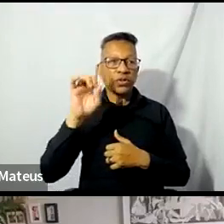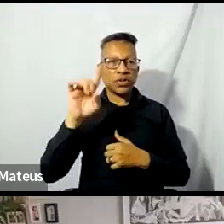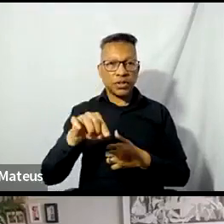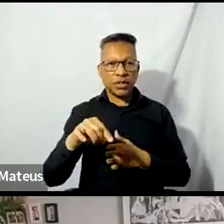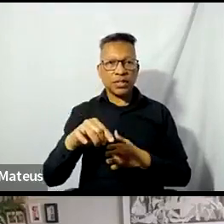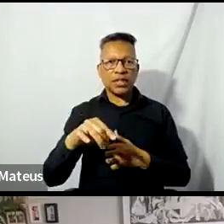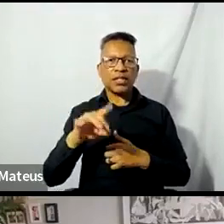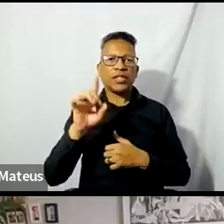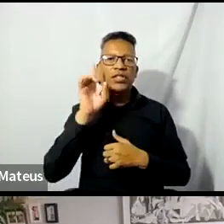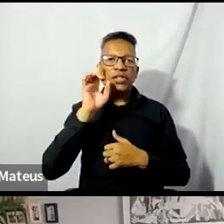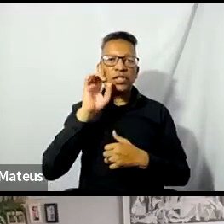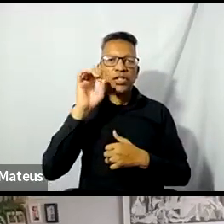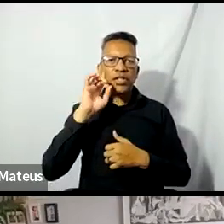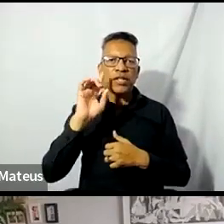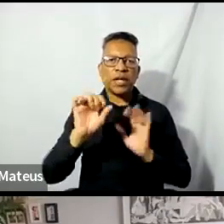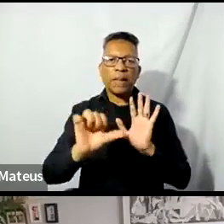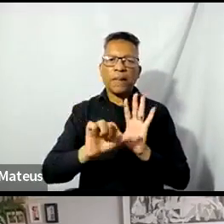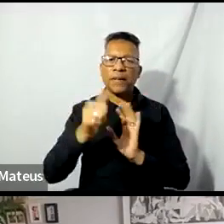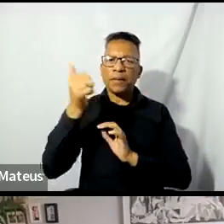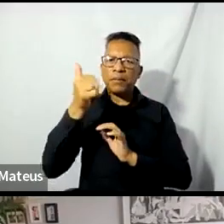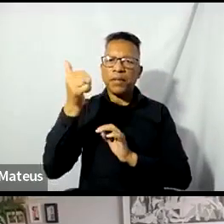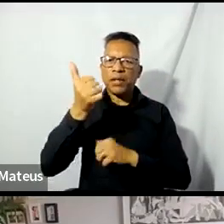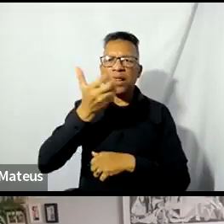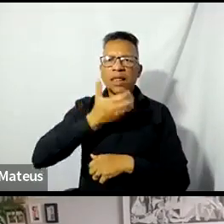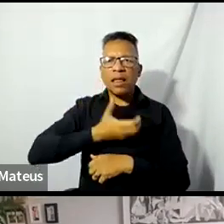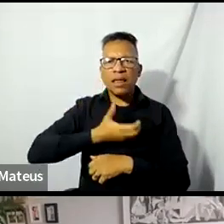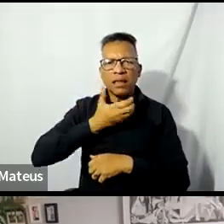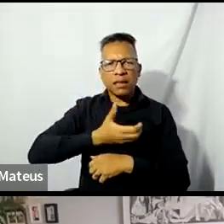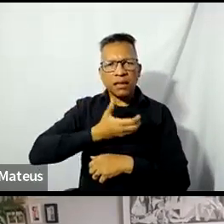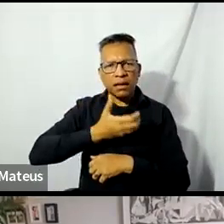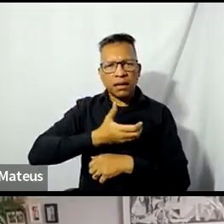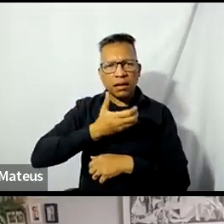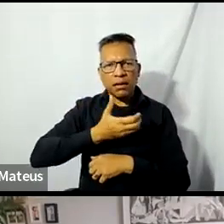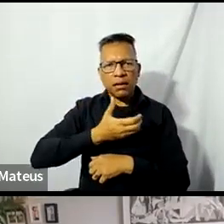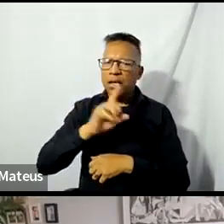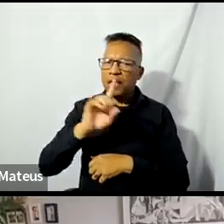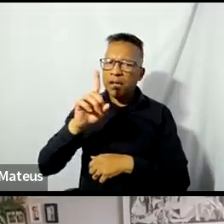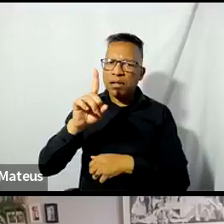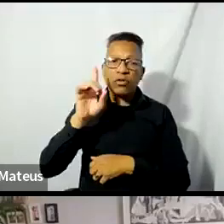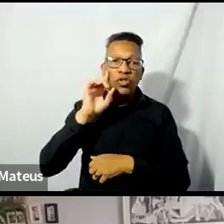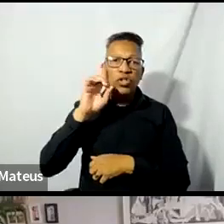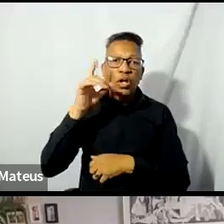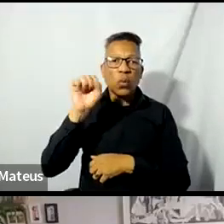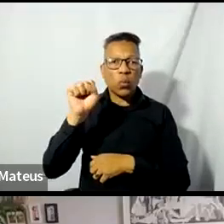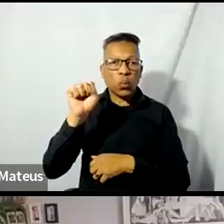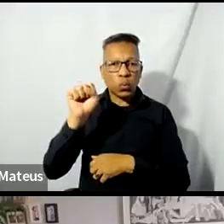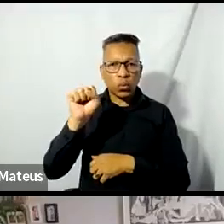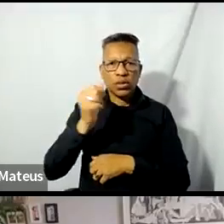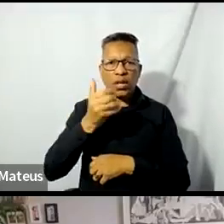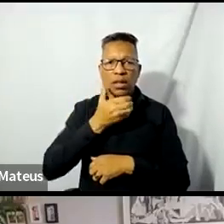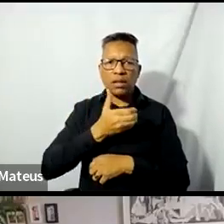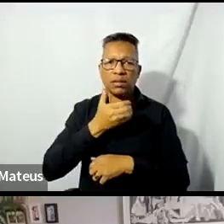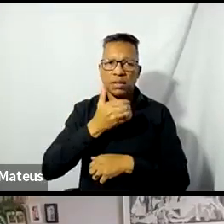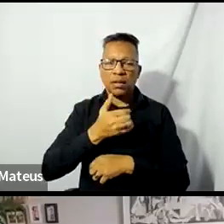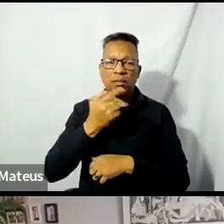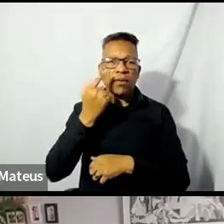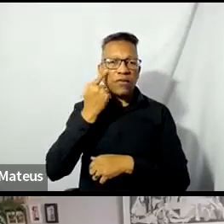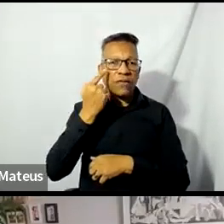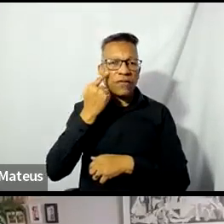the same of the phone The first is not the eighth I don't know the next meeting Vv.